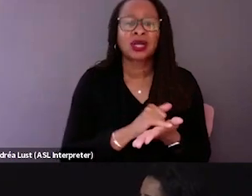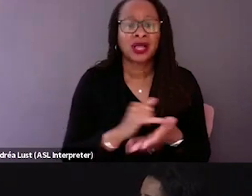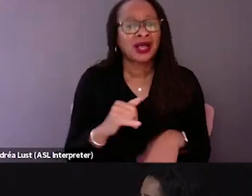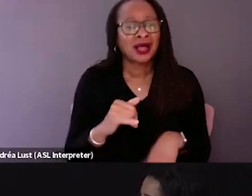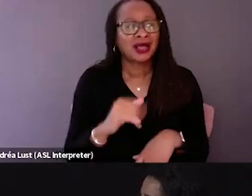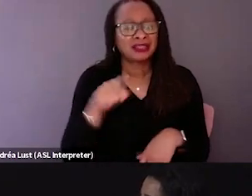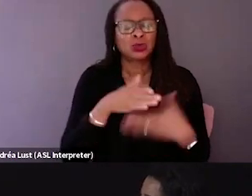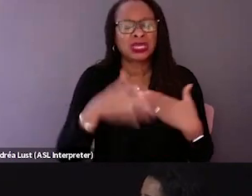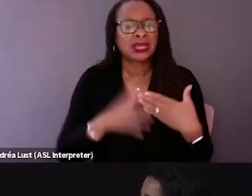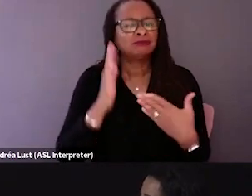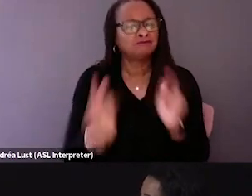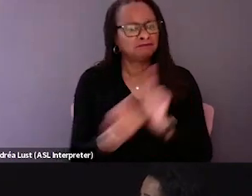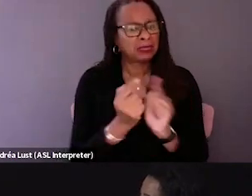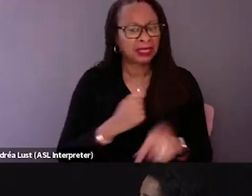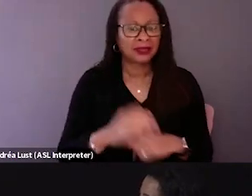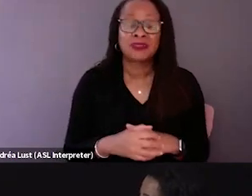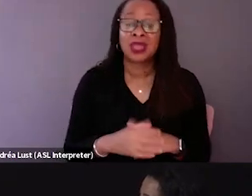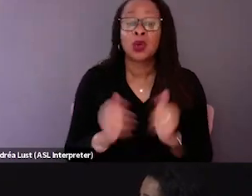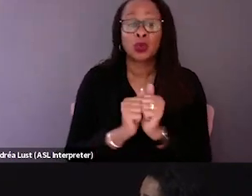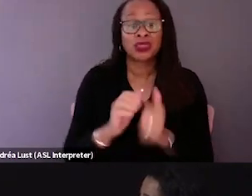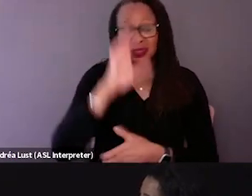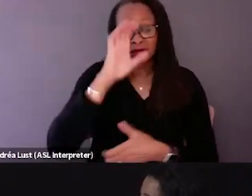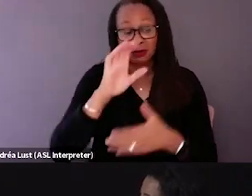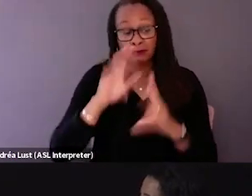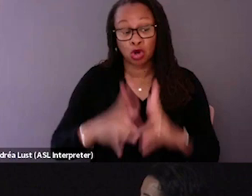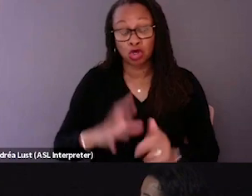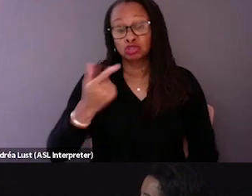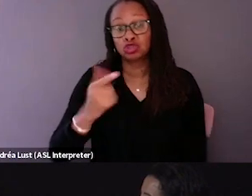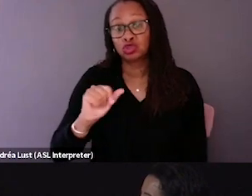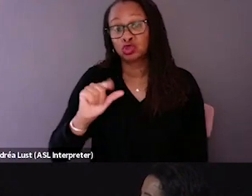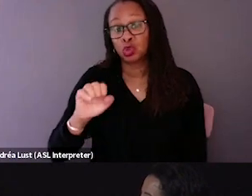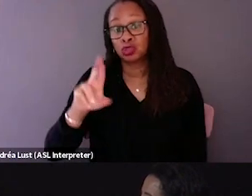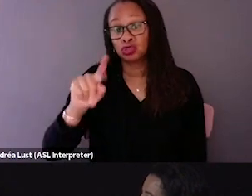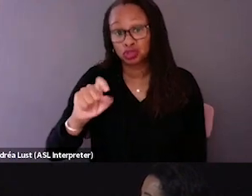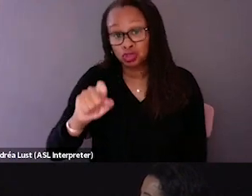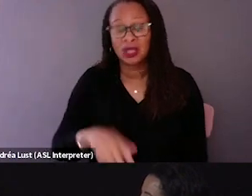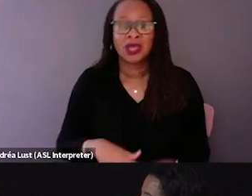We met for brunch on the Upper West Side and had this great long three hour, you know,